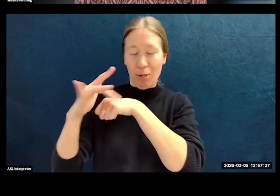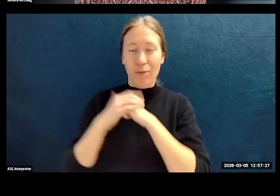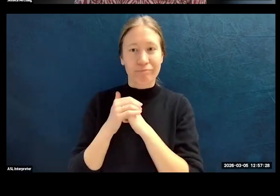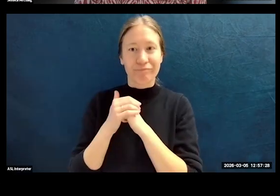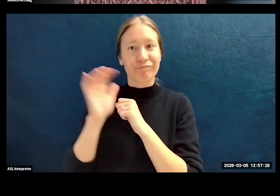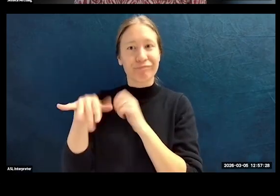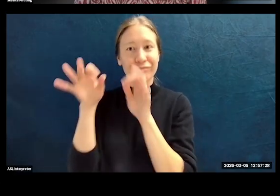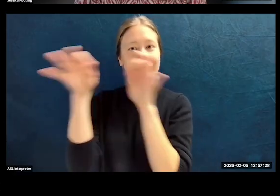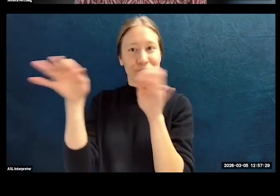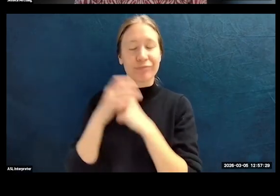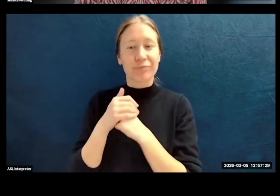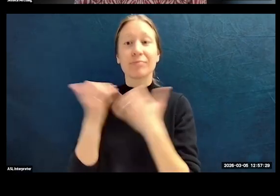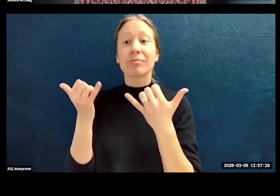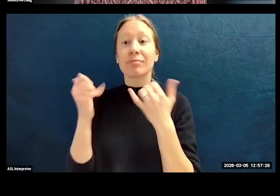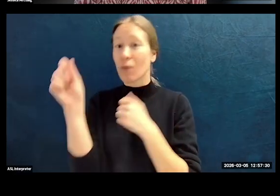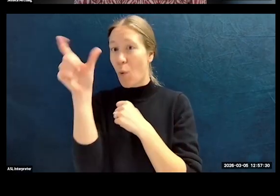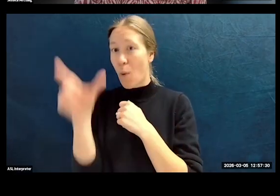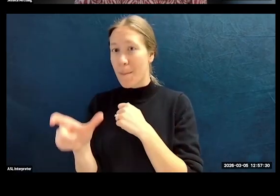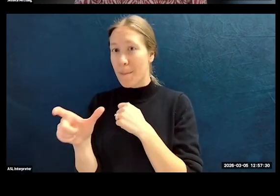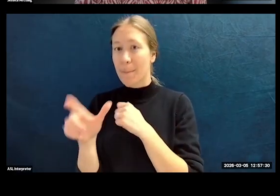When the menu opens, select Create Tags Root.